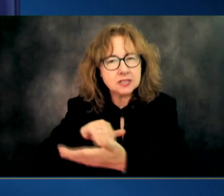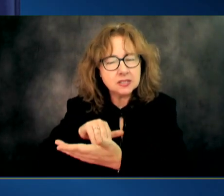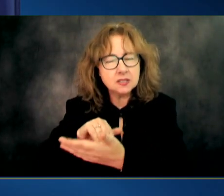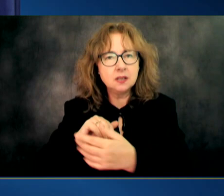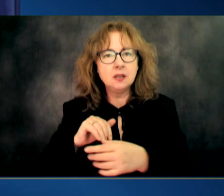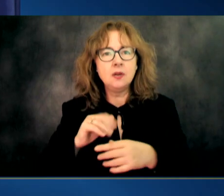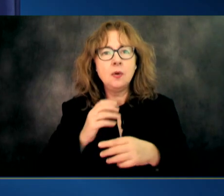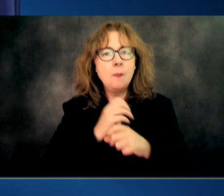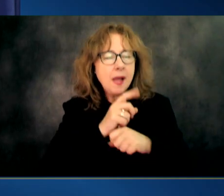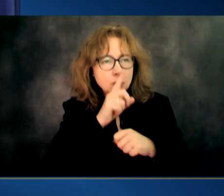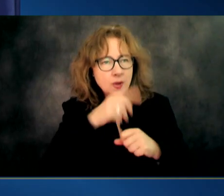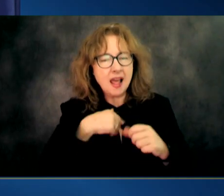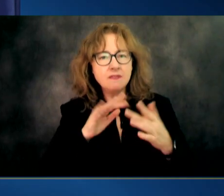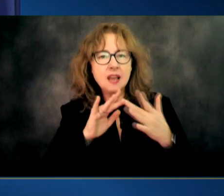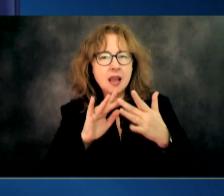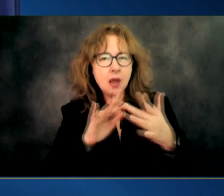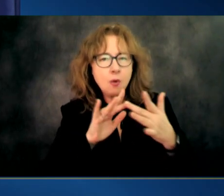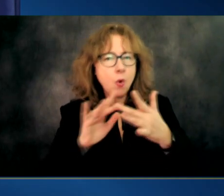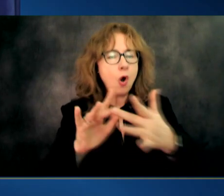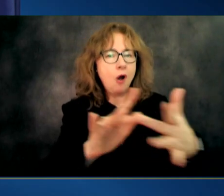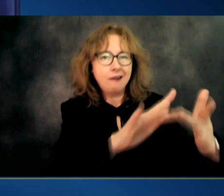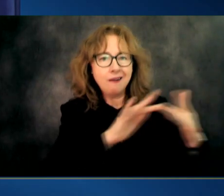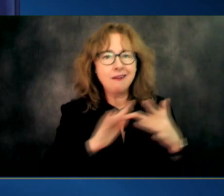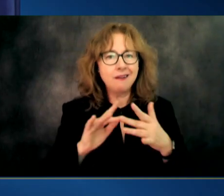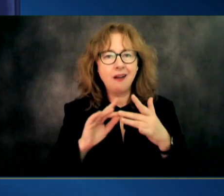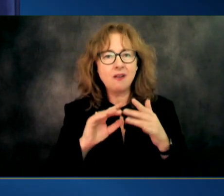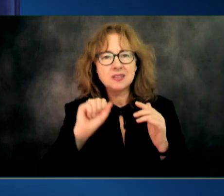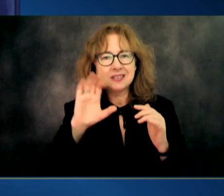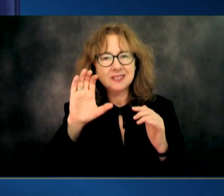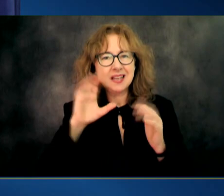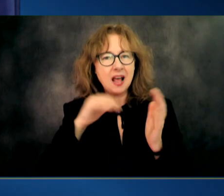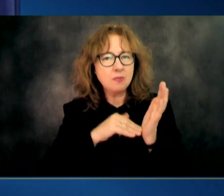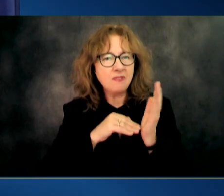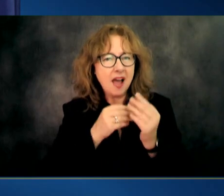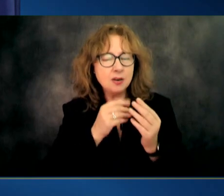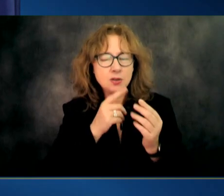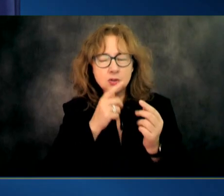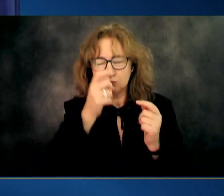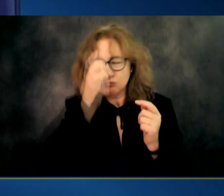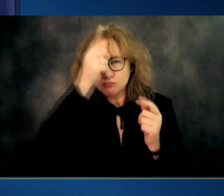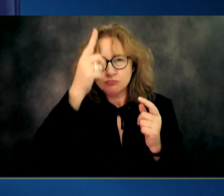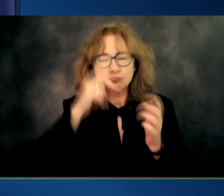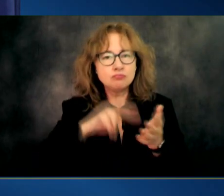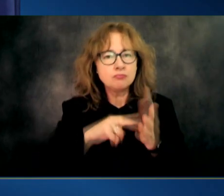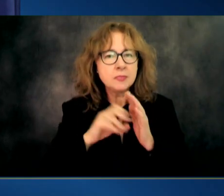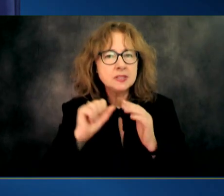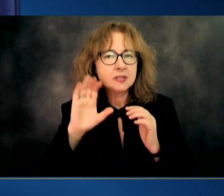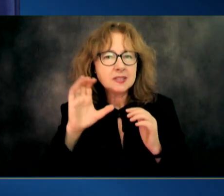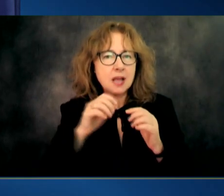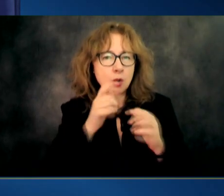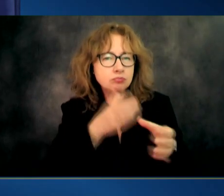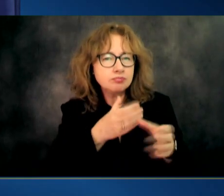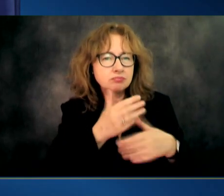network of sickle cell providers and folks who understand sickle cell within the community.